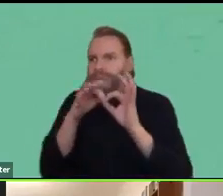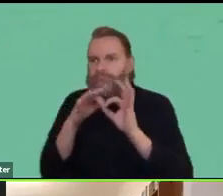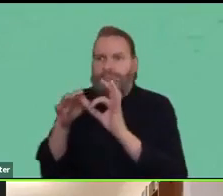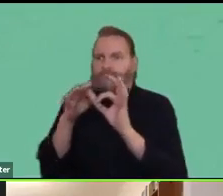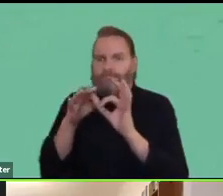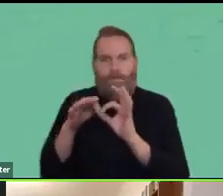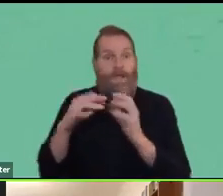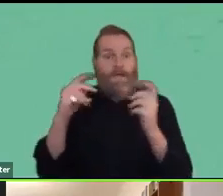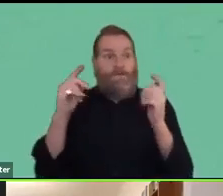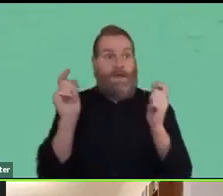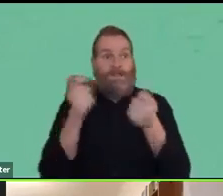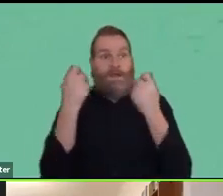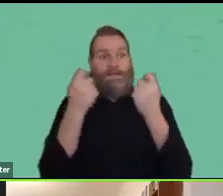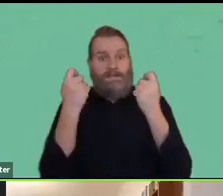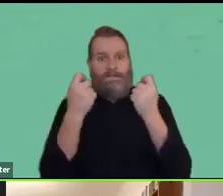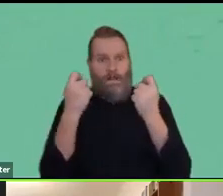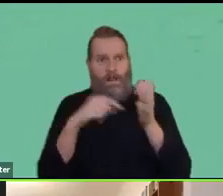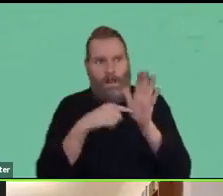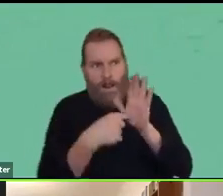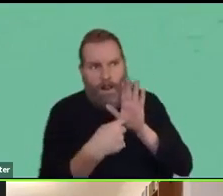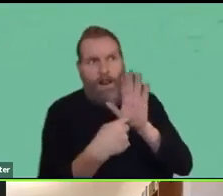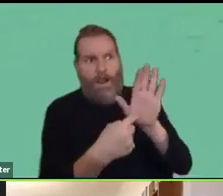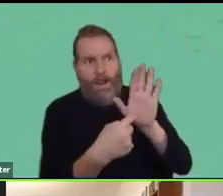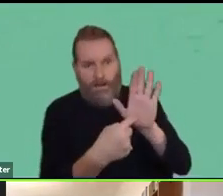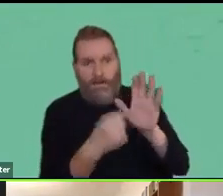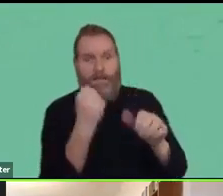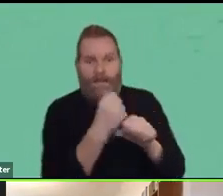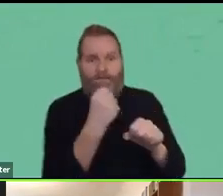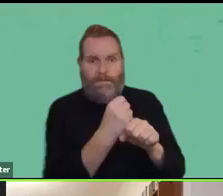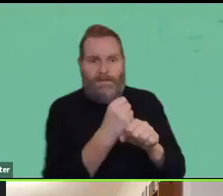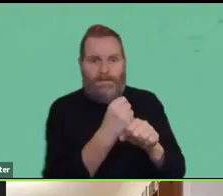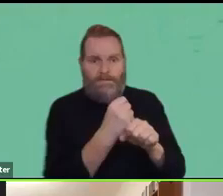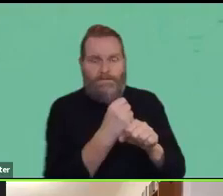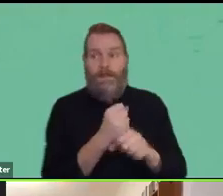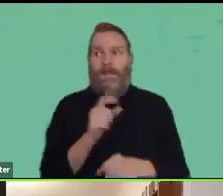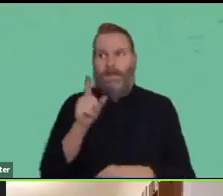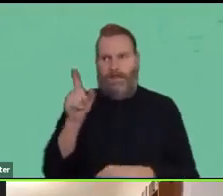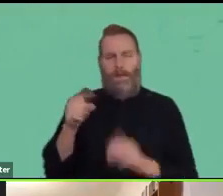to an extent because the TUC is now going to try and coordinate as many unions as they can